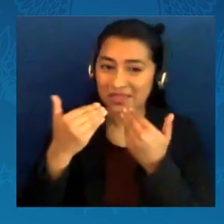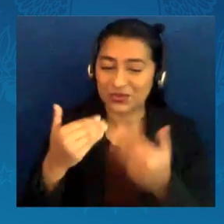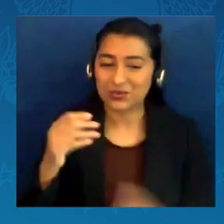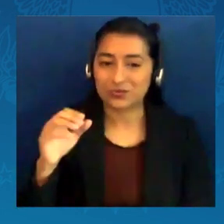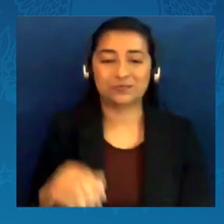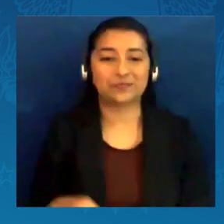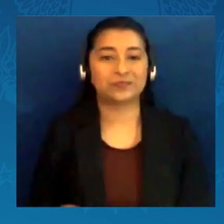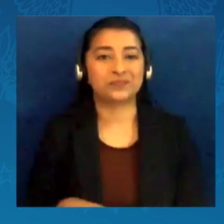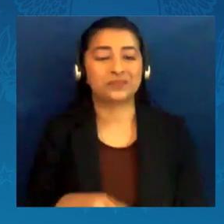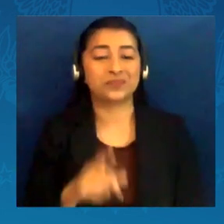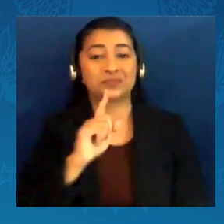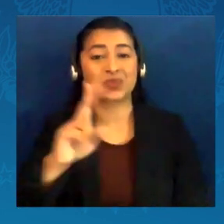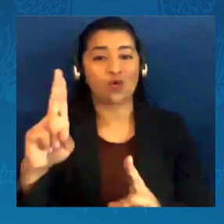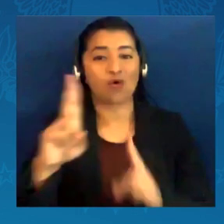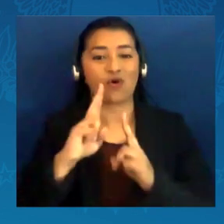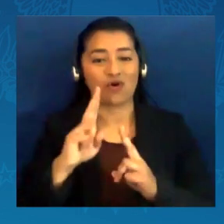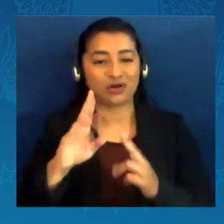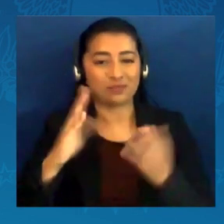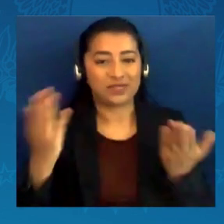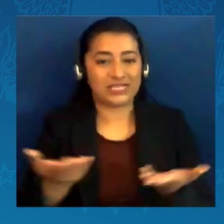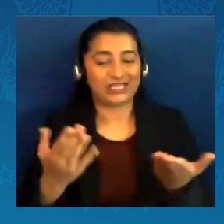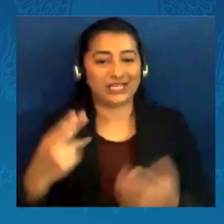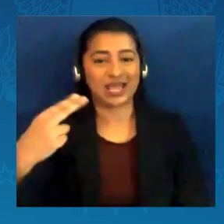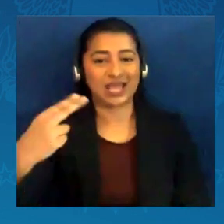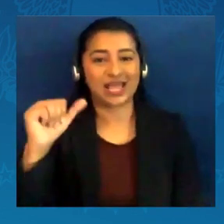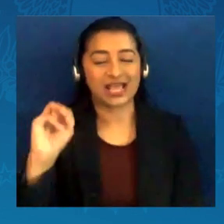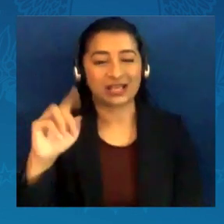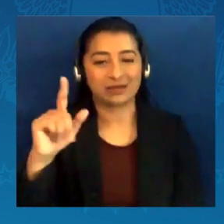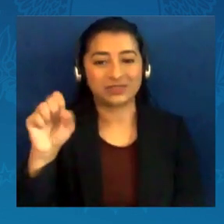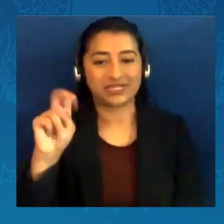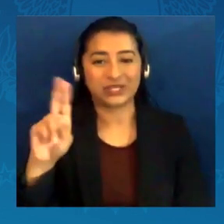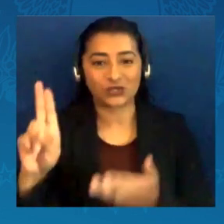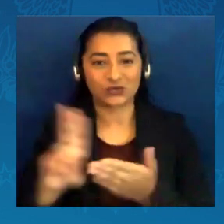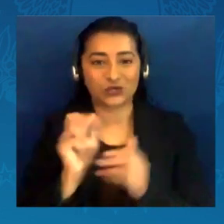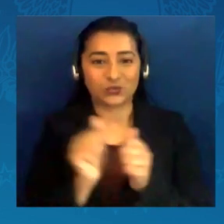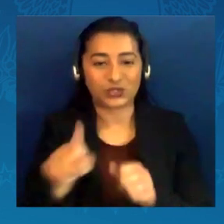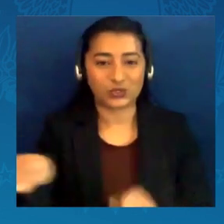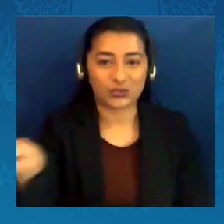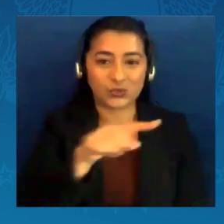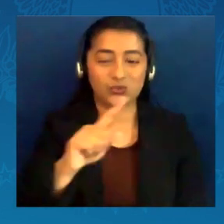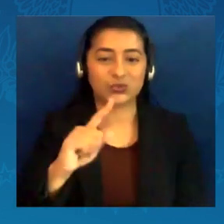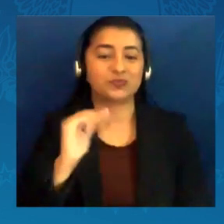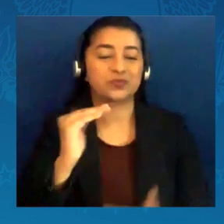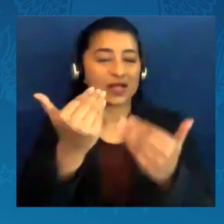at Hampton University with all of you. I want to thank the President who --